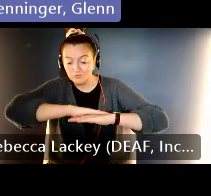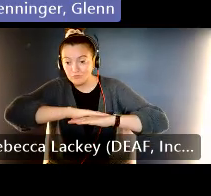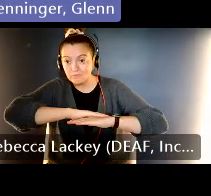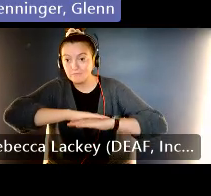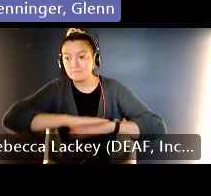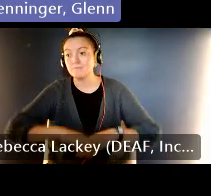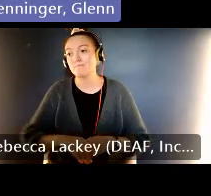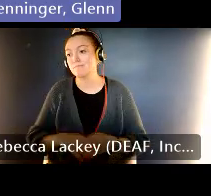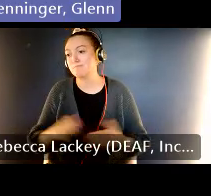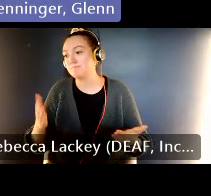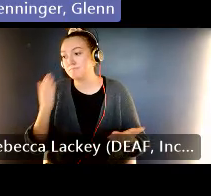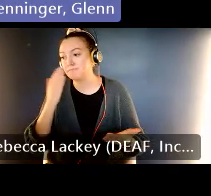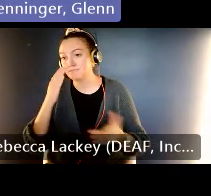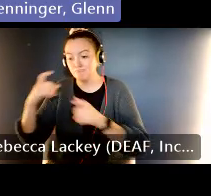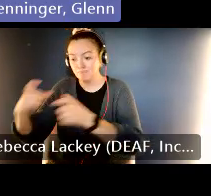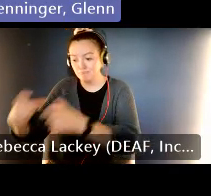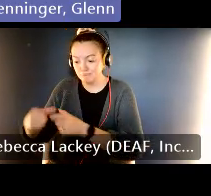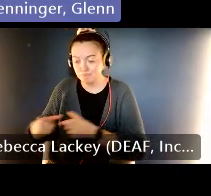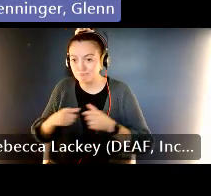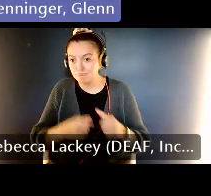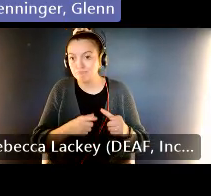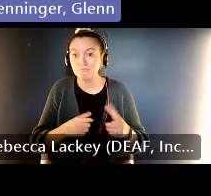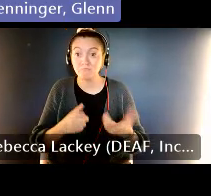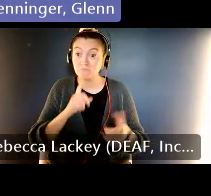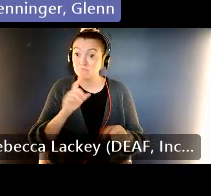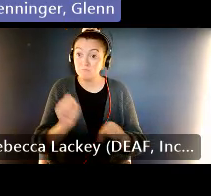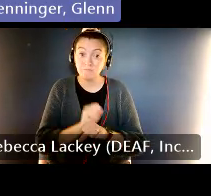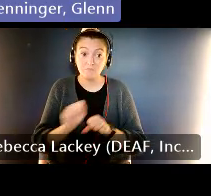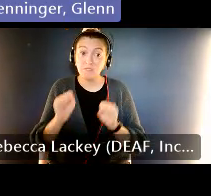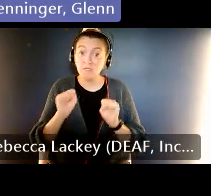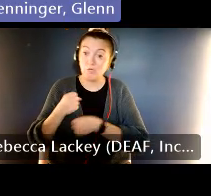You know, a pothole is definitely something that